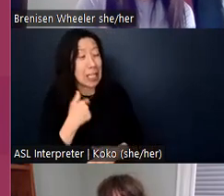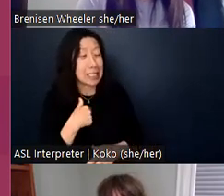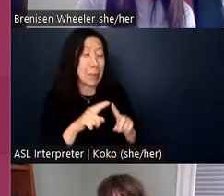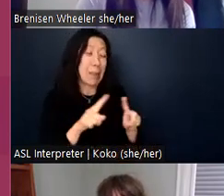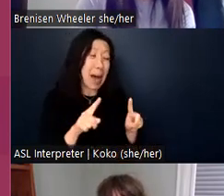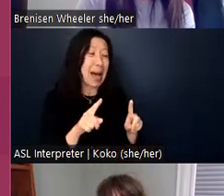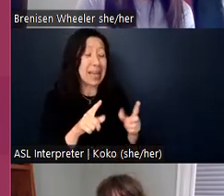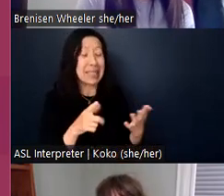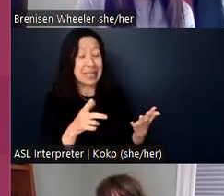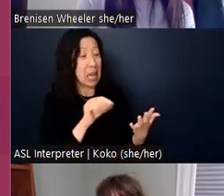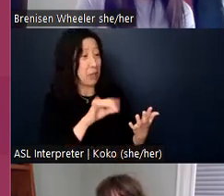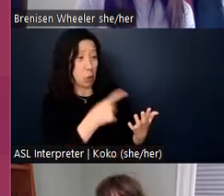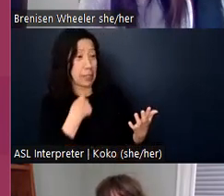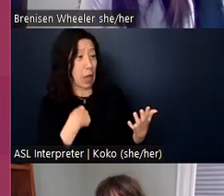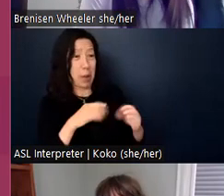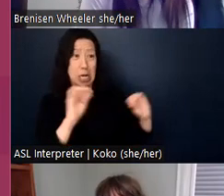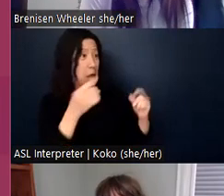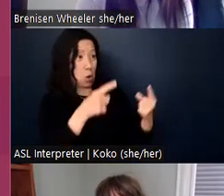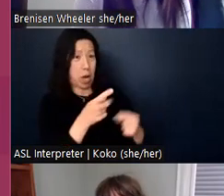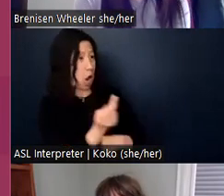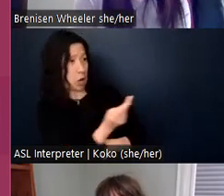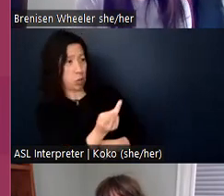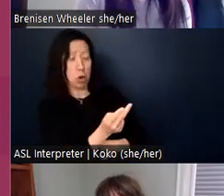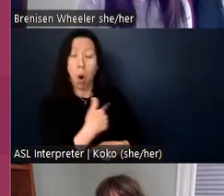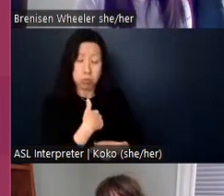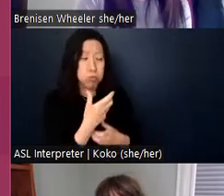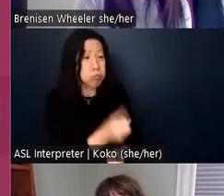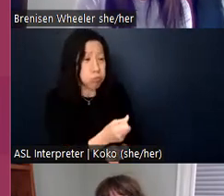on between you and this person, but like that, those are 2 very different situations where